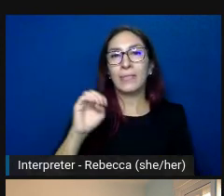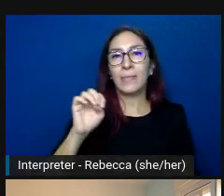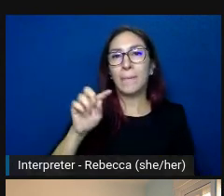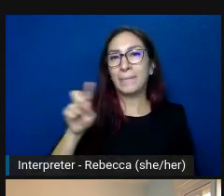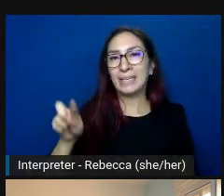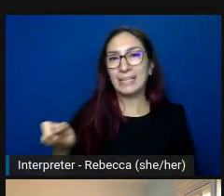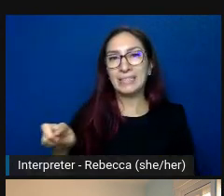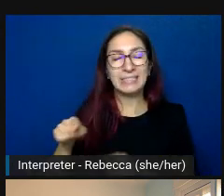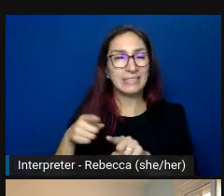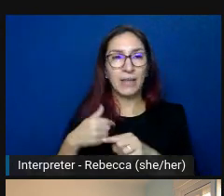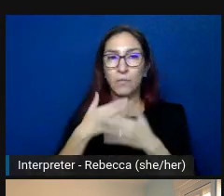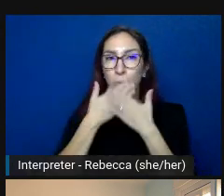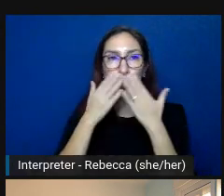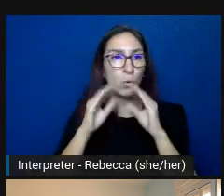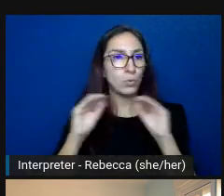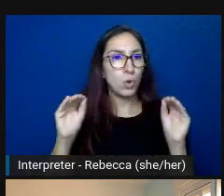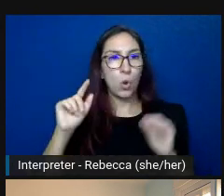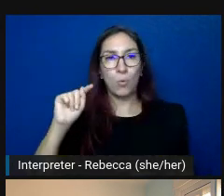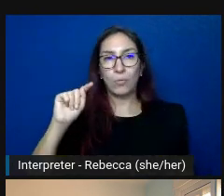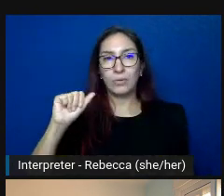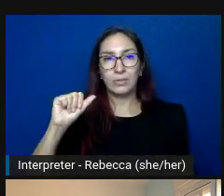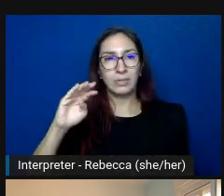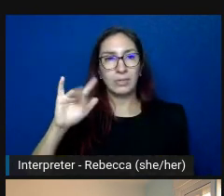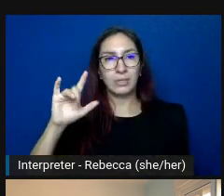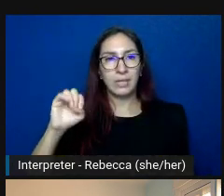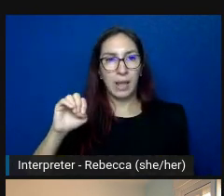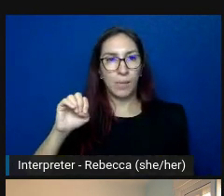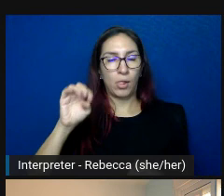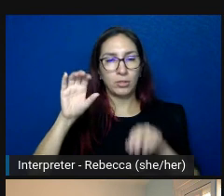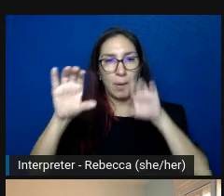It was a fully or very nice great template.